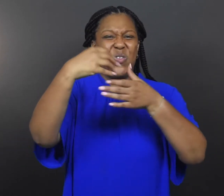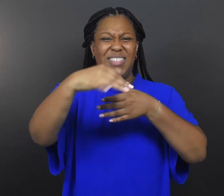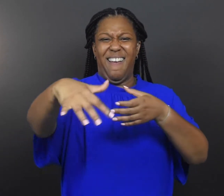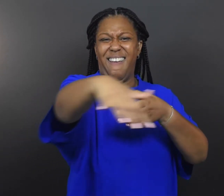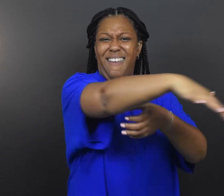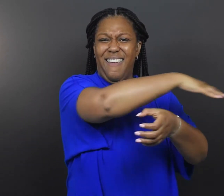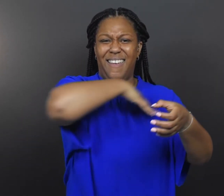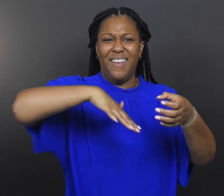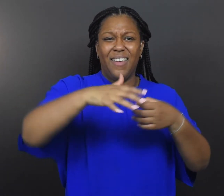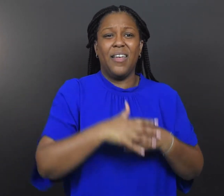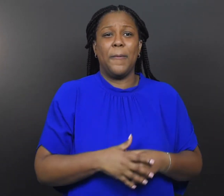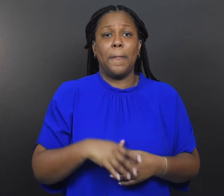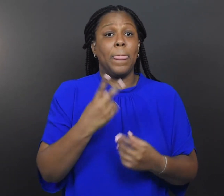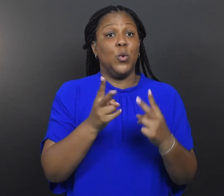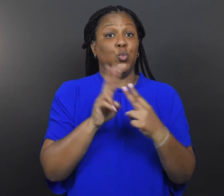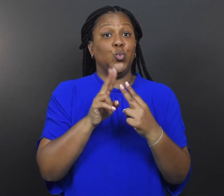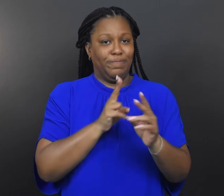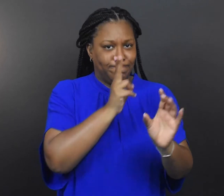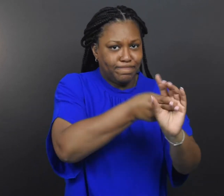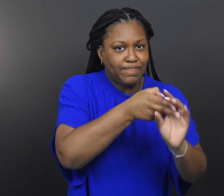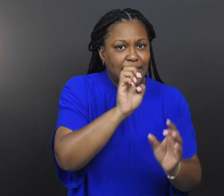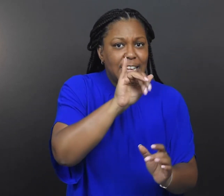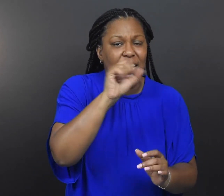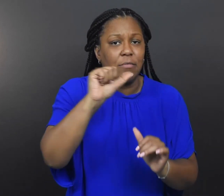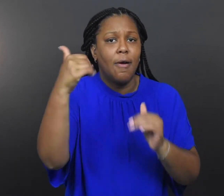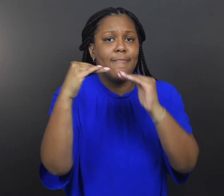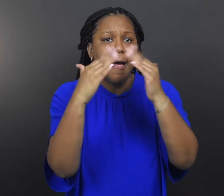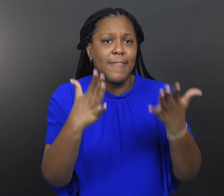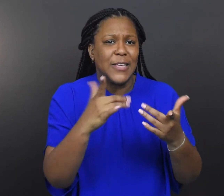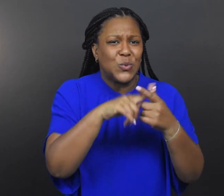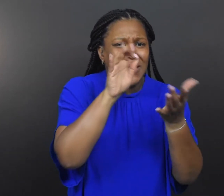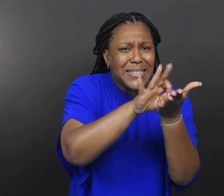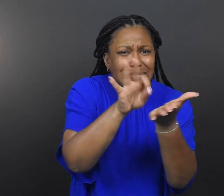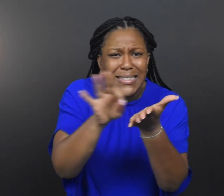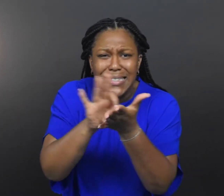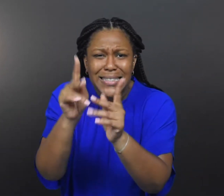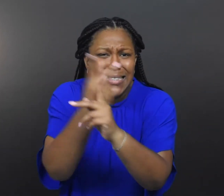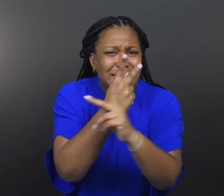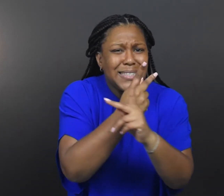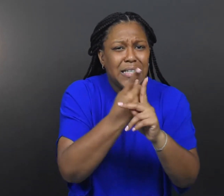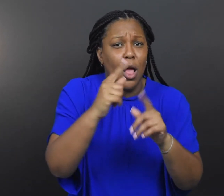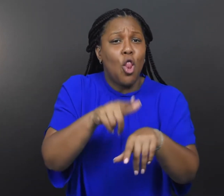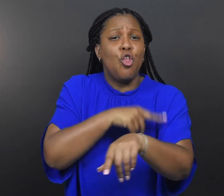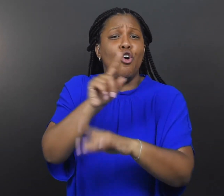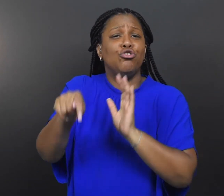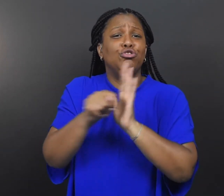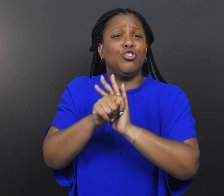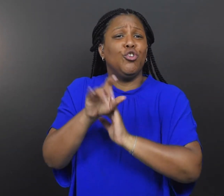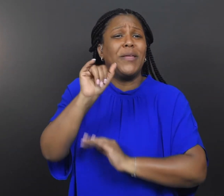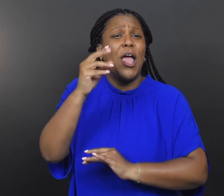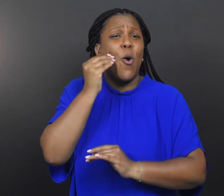The two joined other EIS colleagues to trace contacts there in long-term care facilities